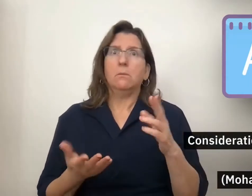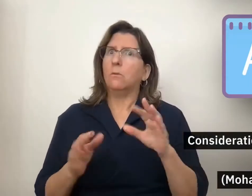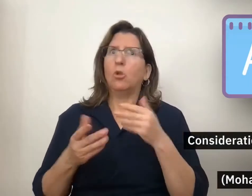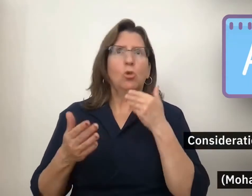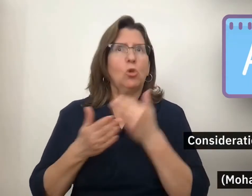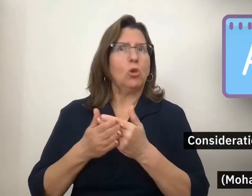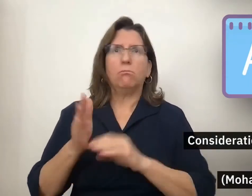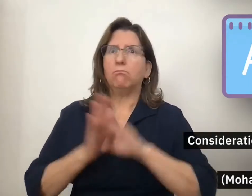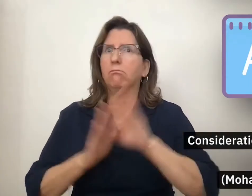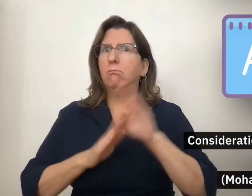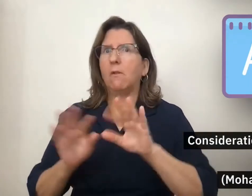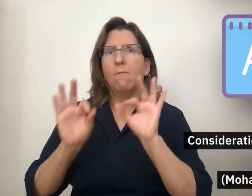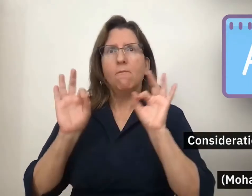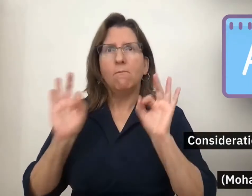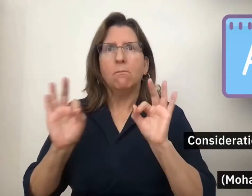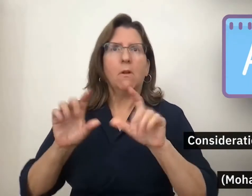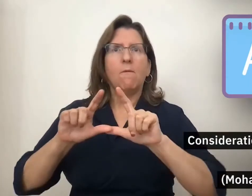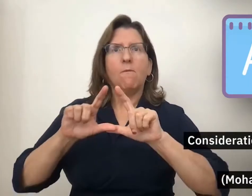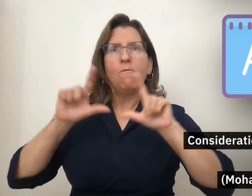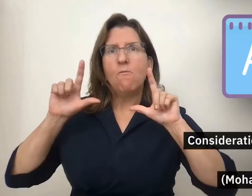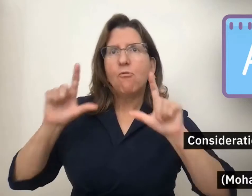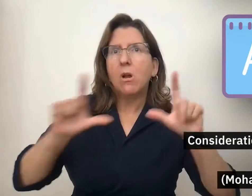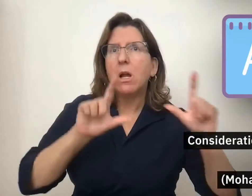created with universal design principles in mind